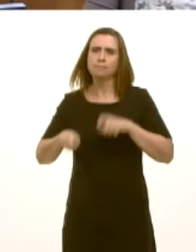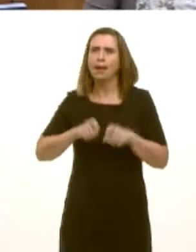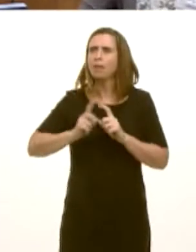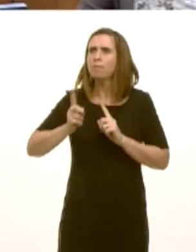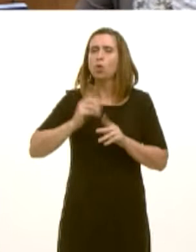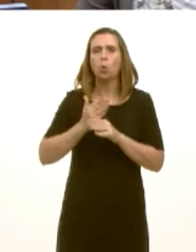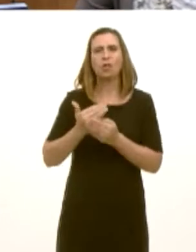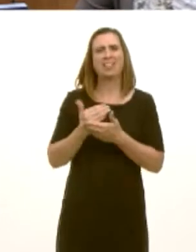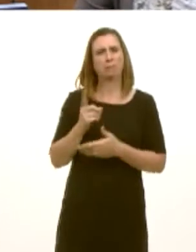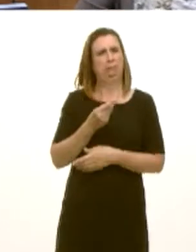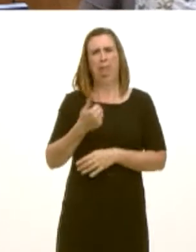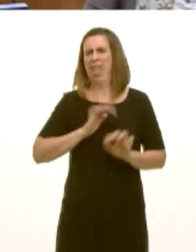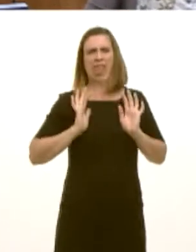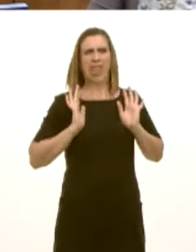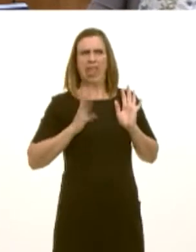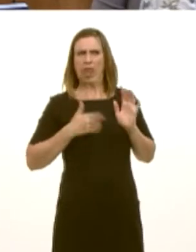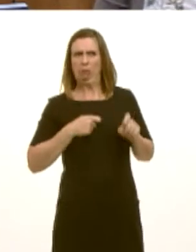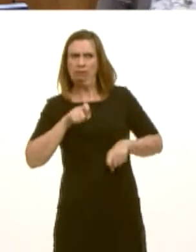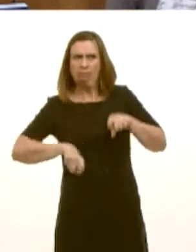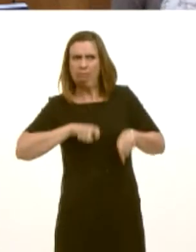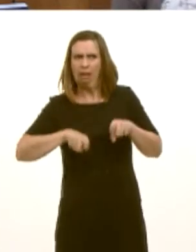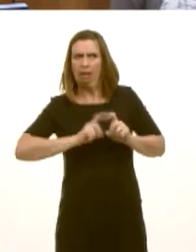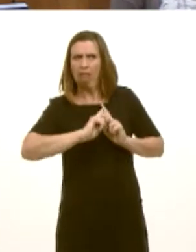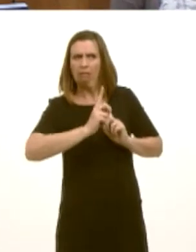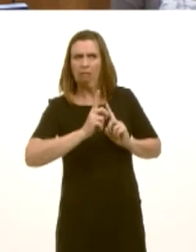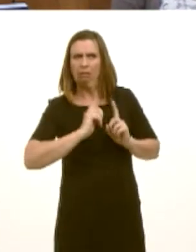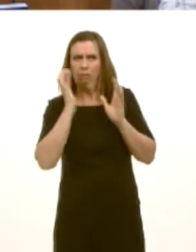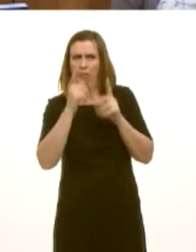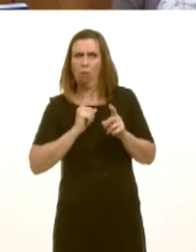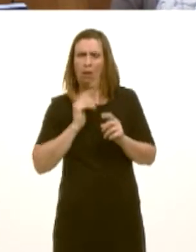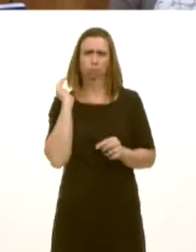There are many people who would cycle to work, but are not happy, for example, with sharing the road with cars.